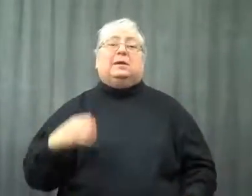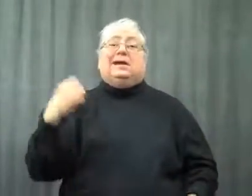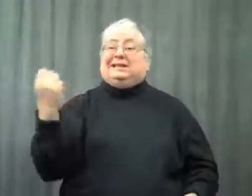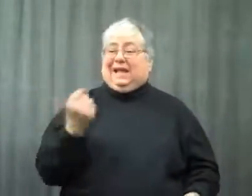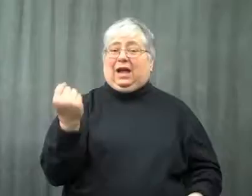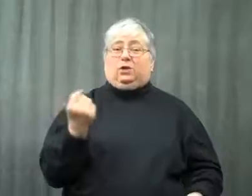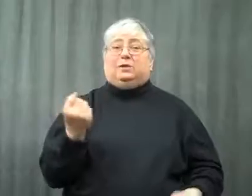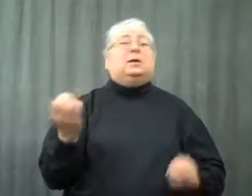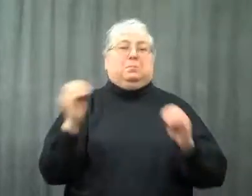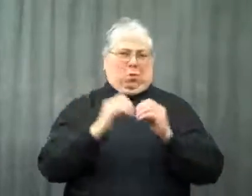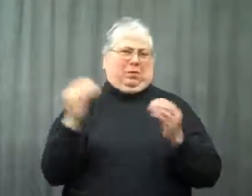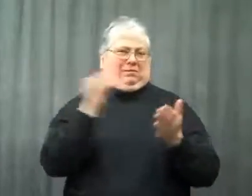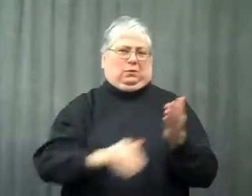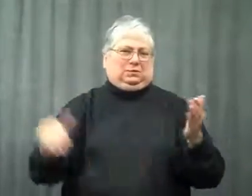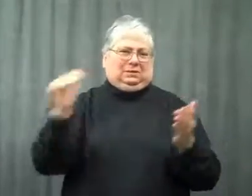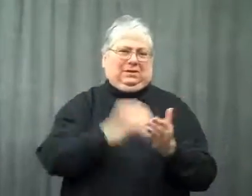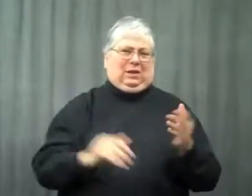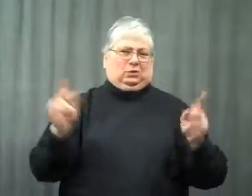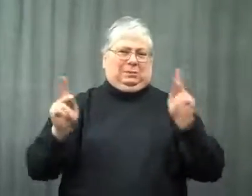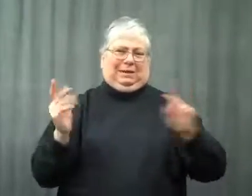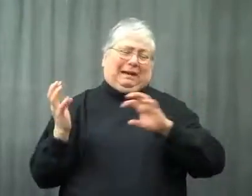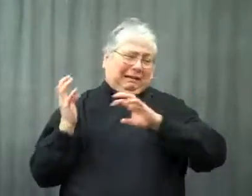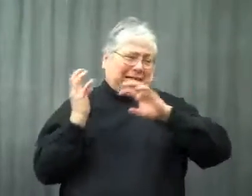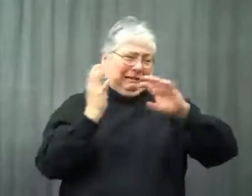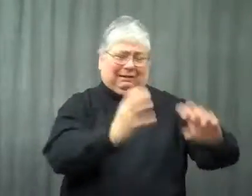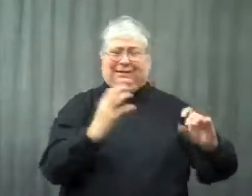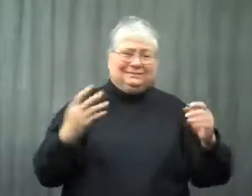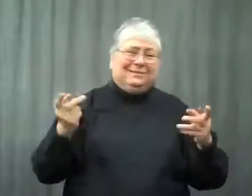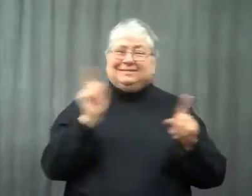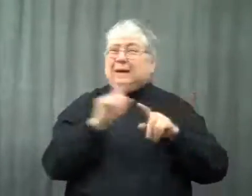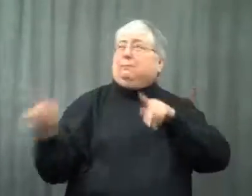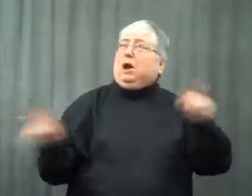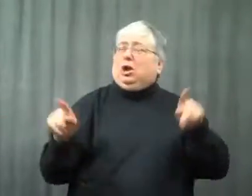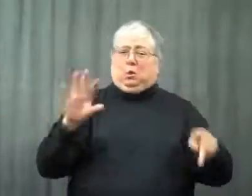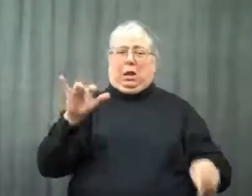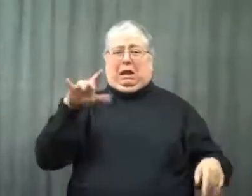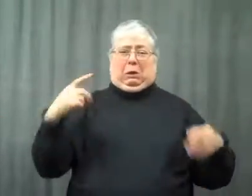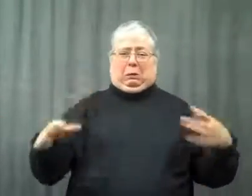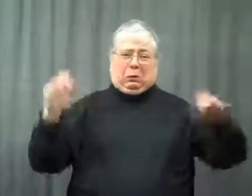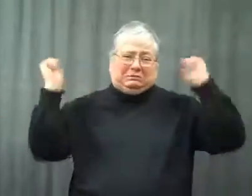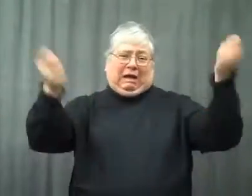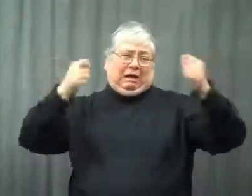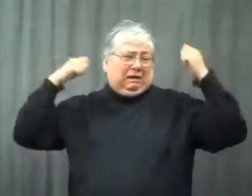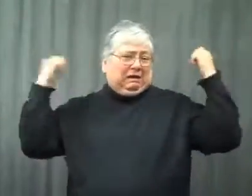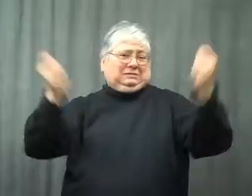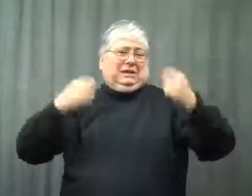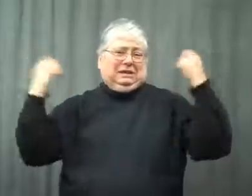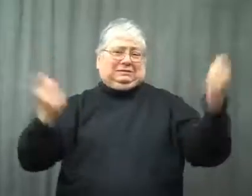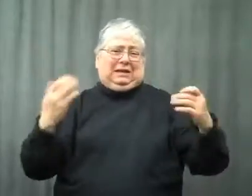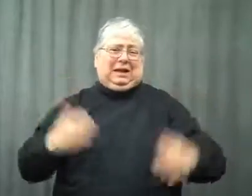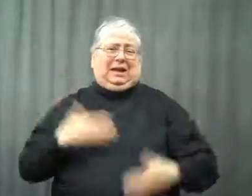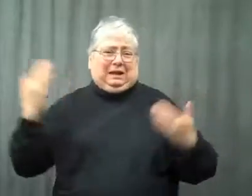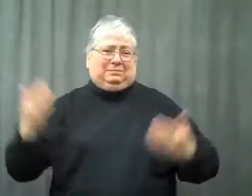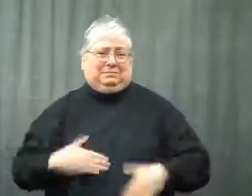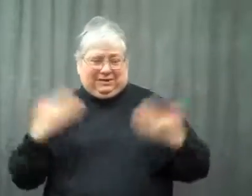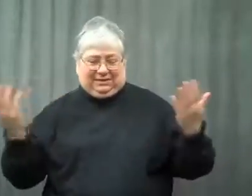Thousands more streamed to the Square for a wild party of celebration.